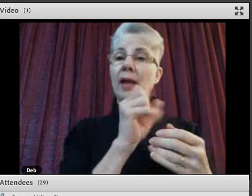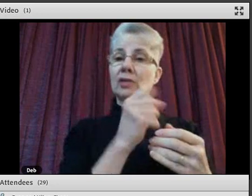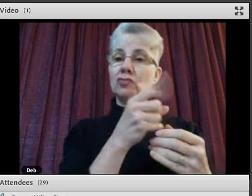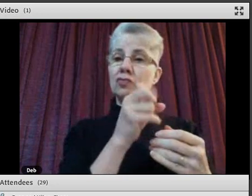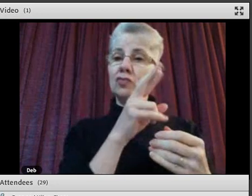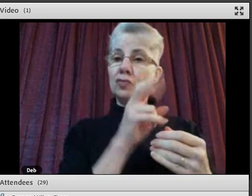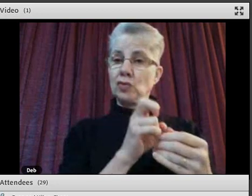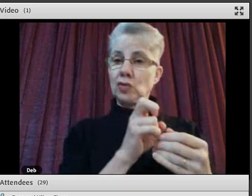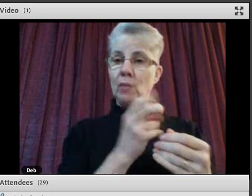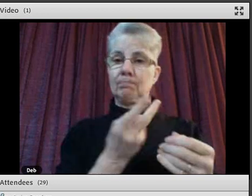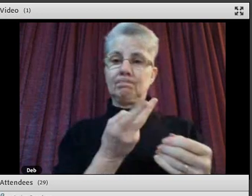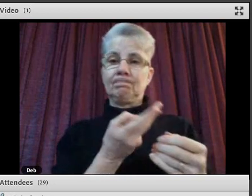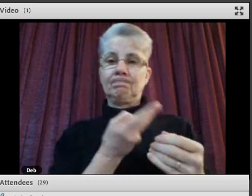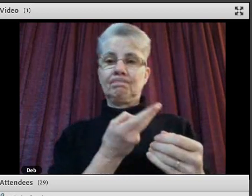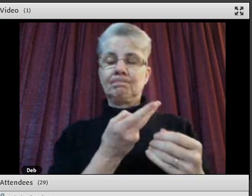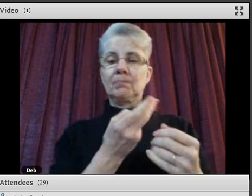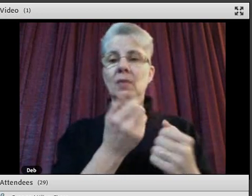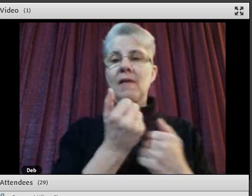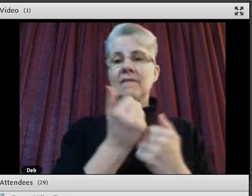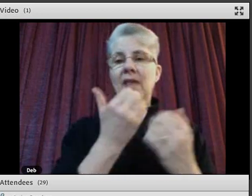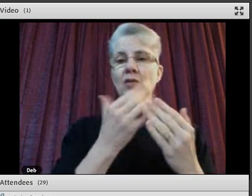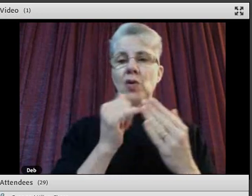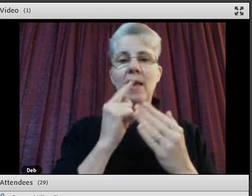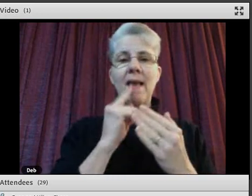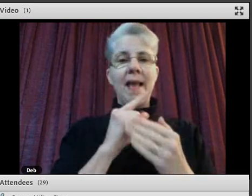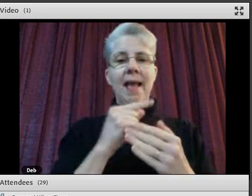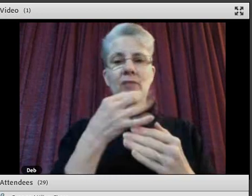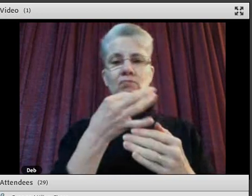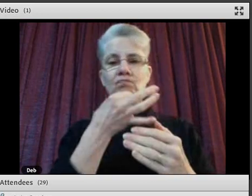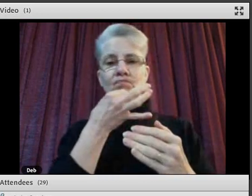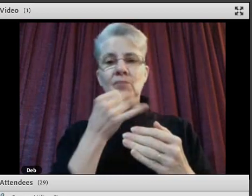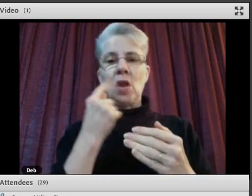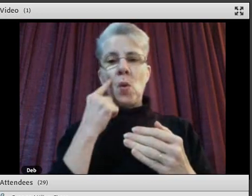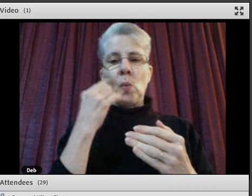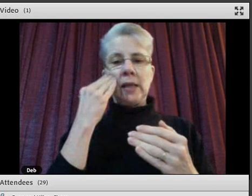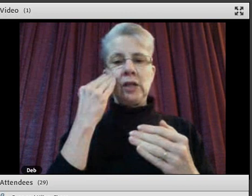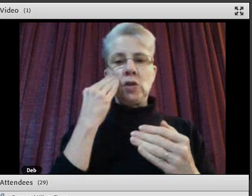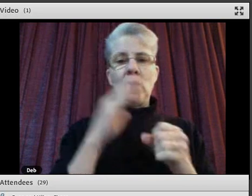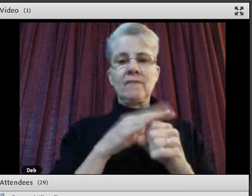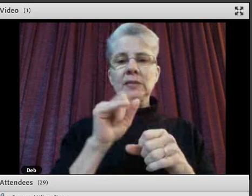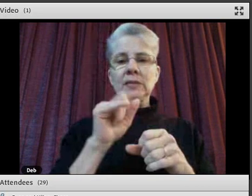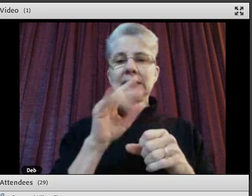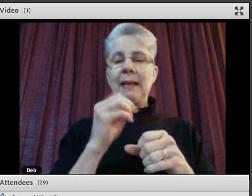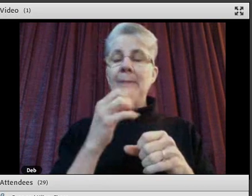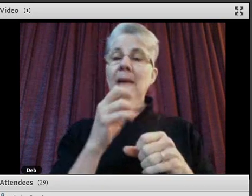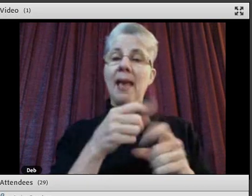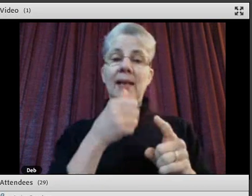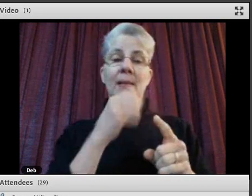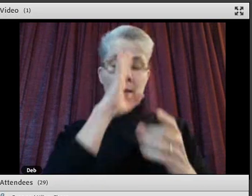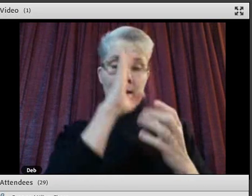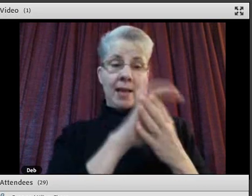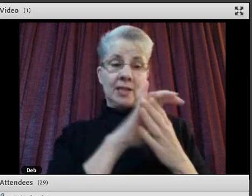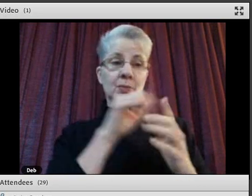He is the co-founder and the STEM guru here at Full S.T.E.A.M. Ahead. He's been in public education for seven years,